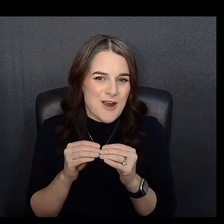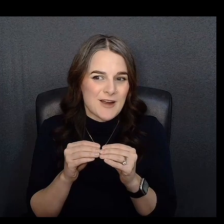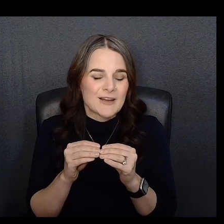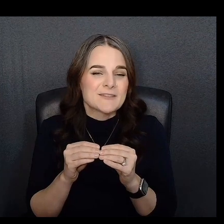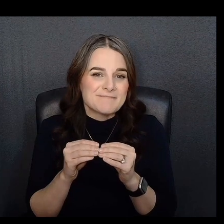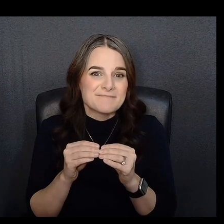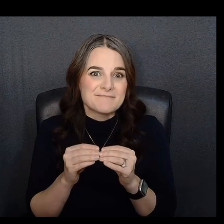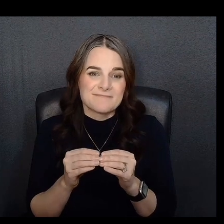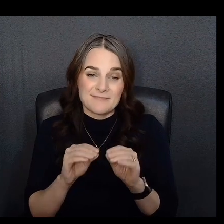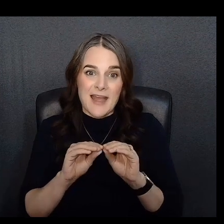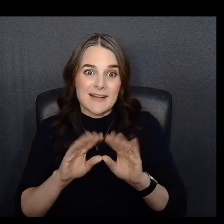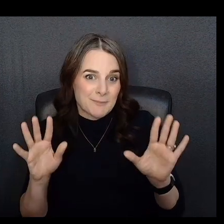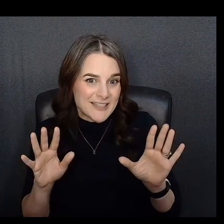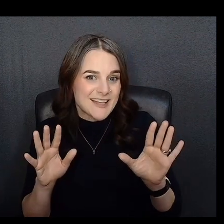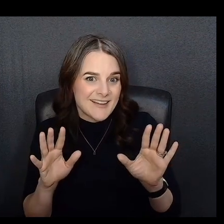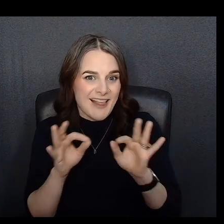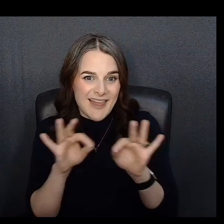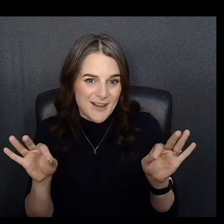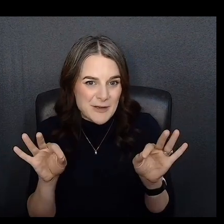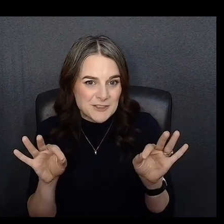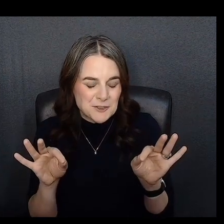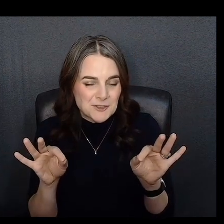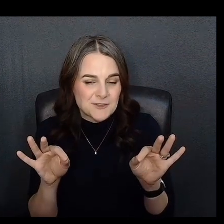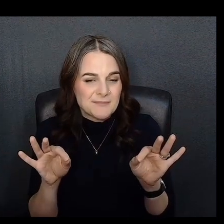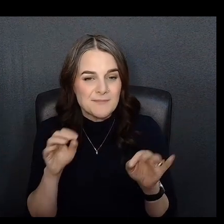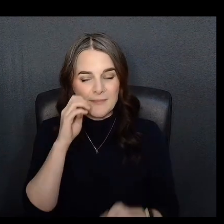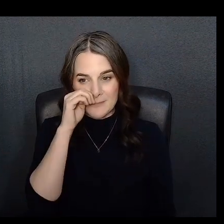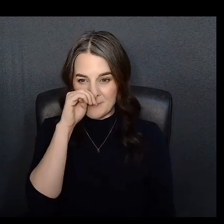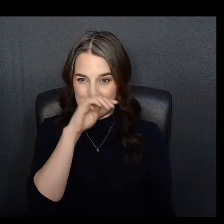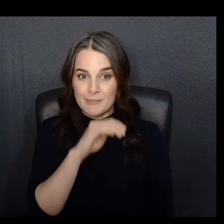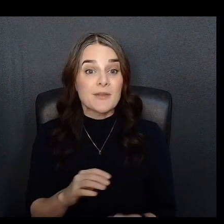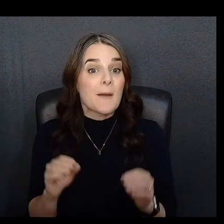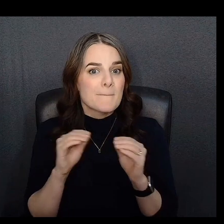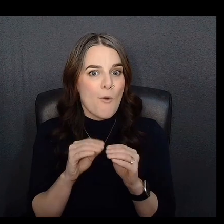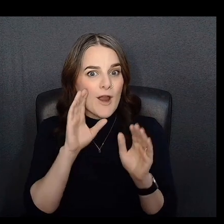going to have more of those images of reproductive and sexual anatomy.